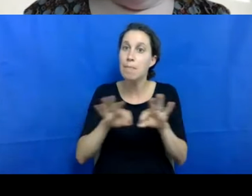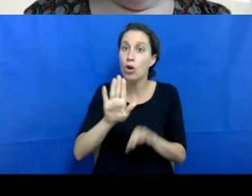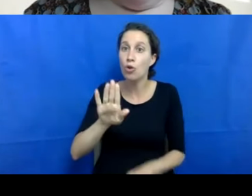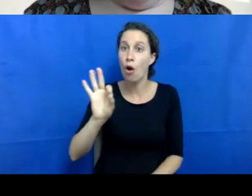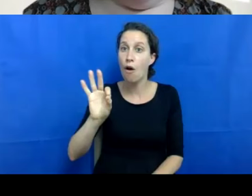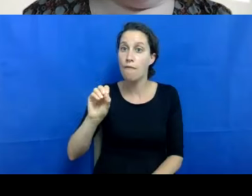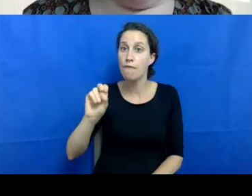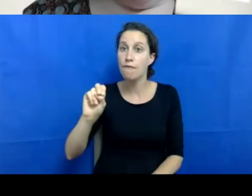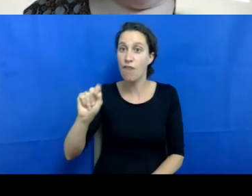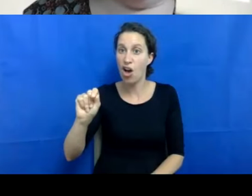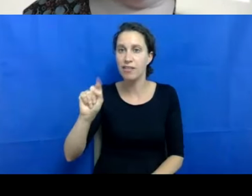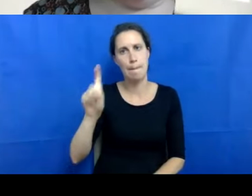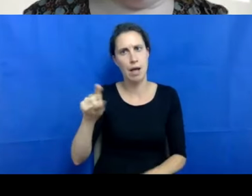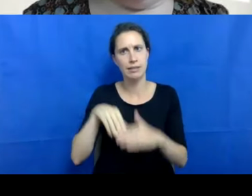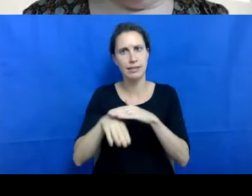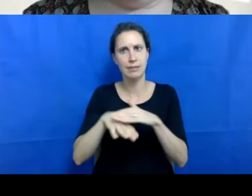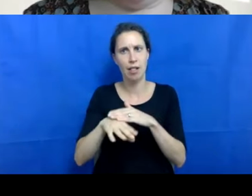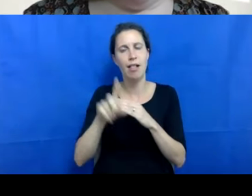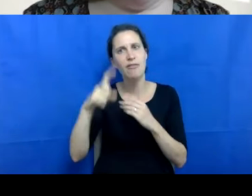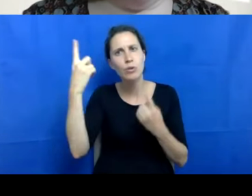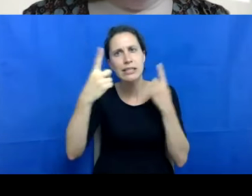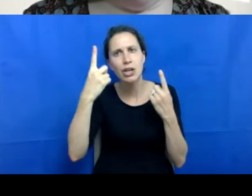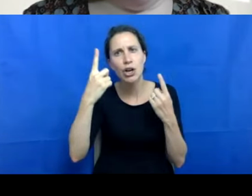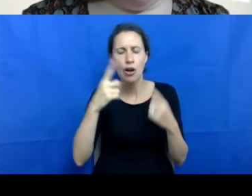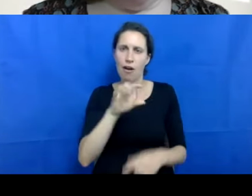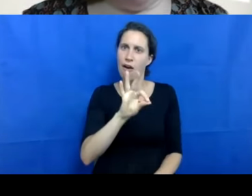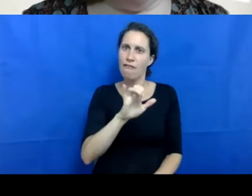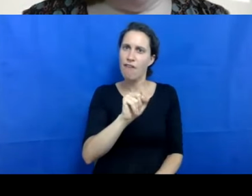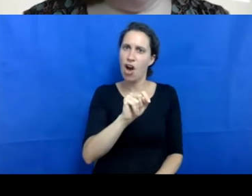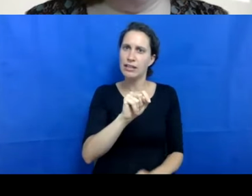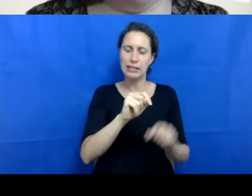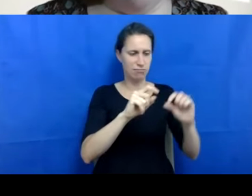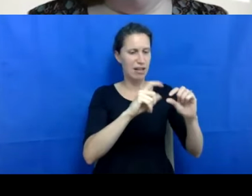Think about both the size of your fonts, as well as whether the font is easy to read.